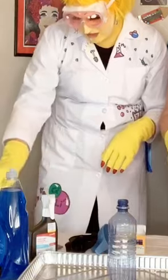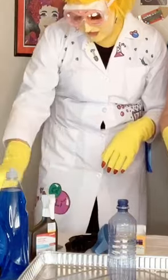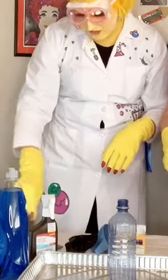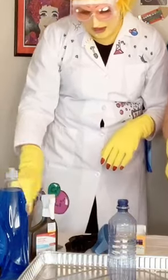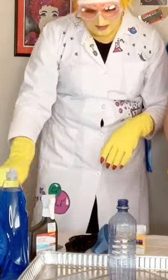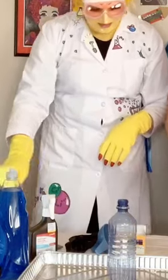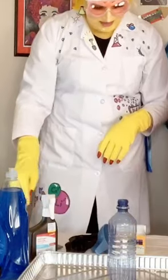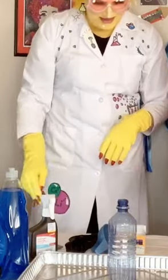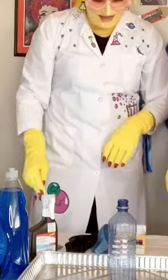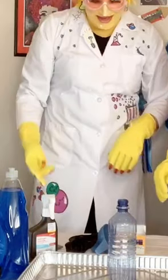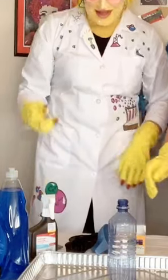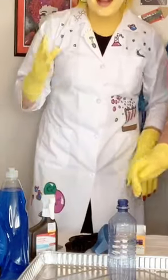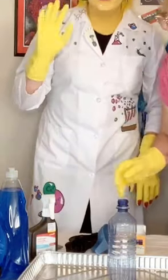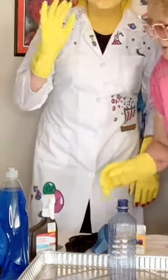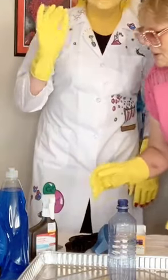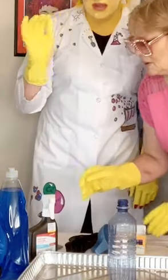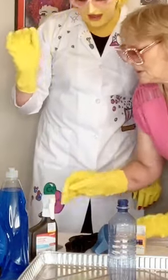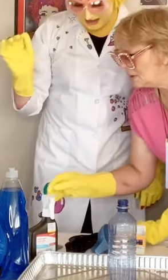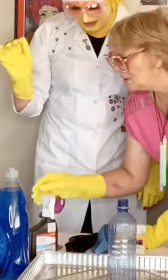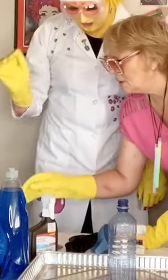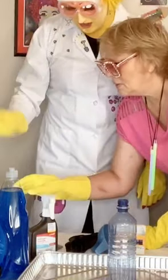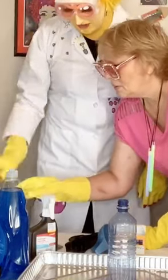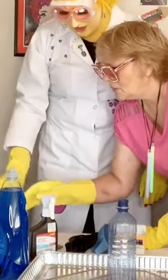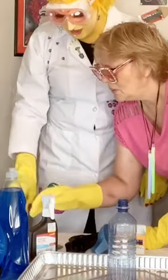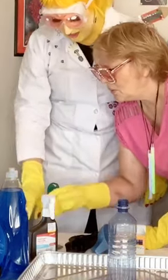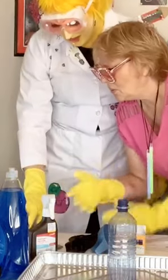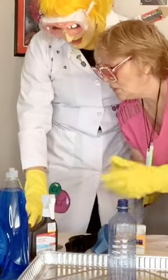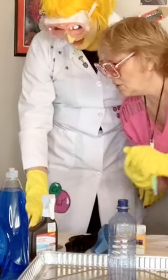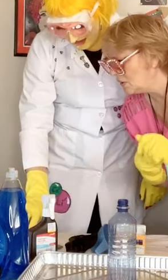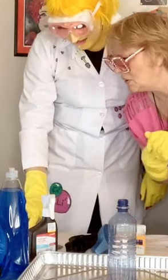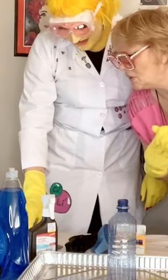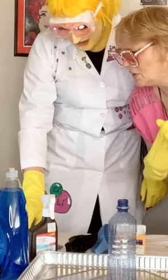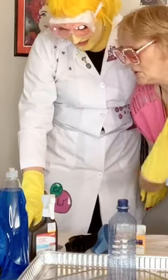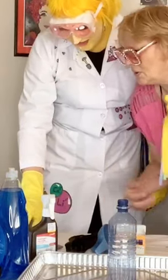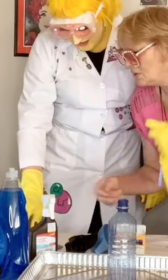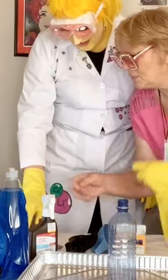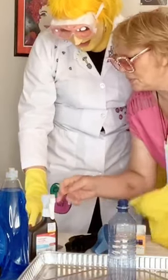scroll up it's very hard to do. Well, you're wearing the gloves too!